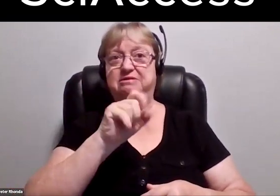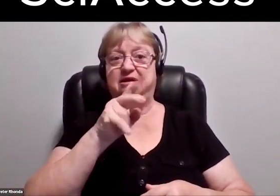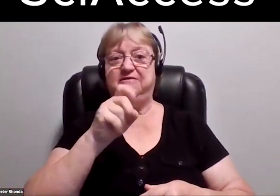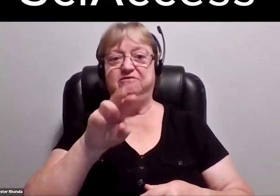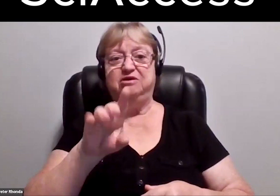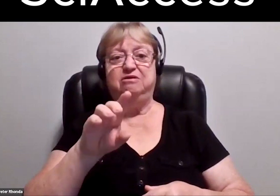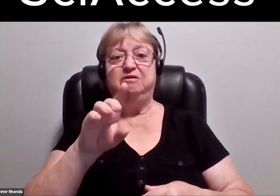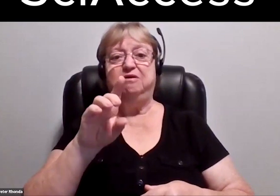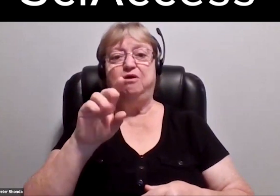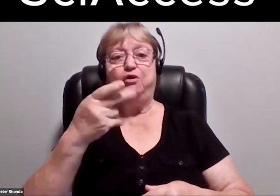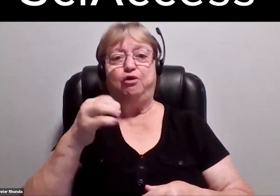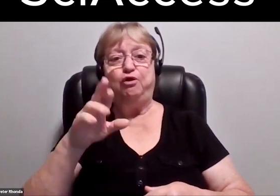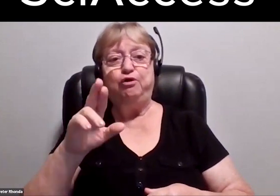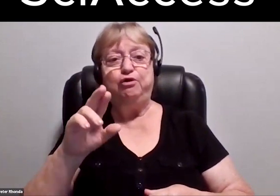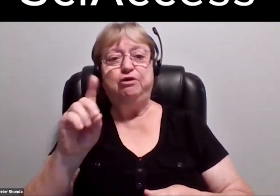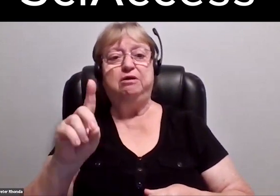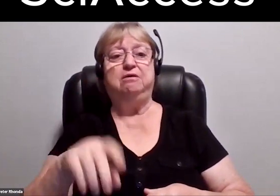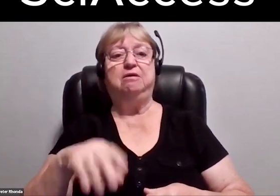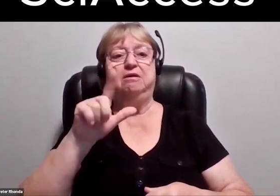Joy Harris, Ellen Hogue, and many, many others